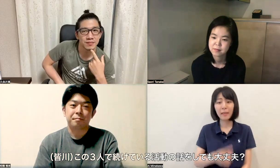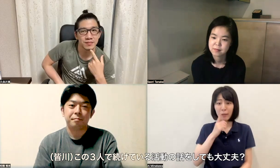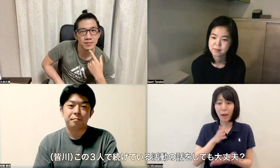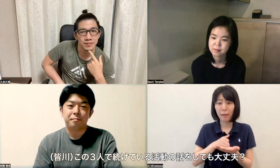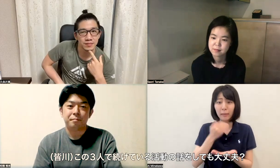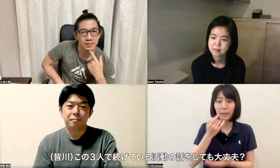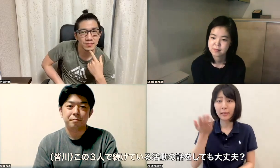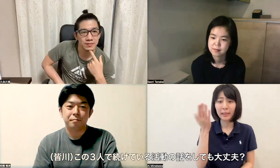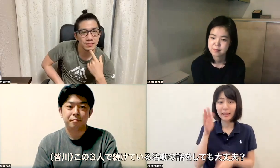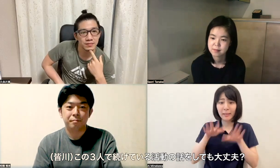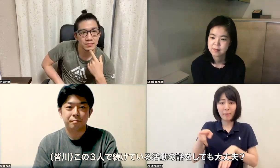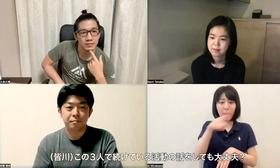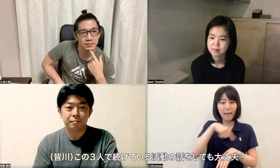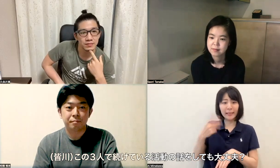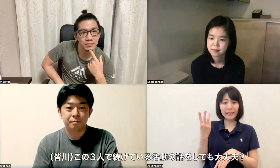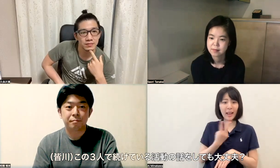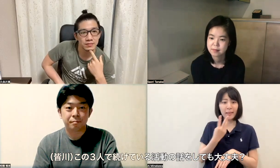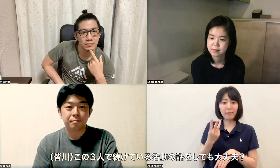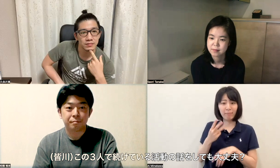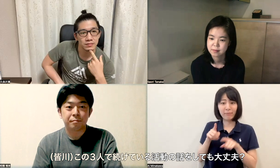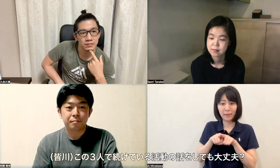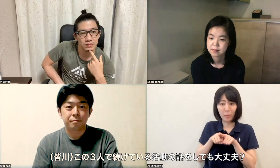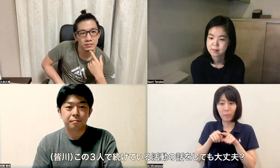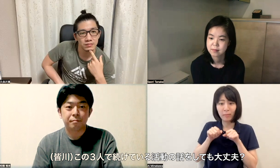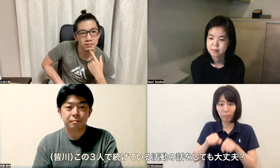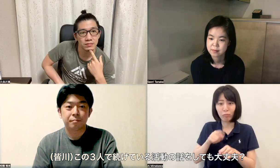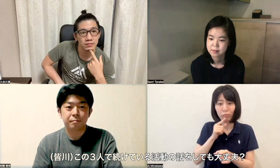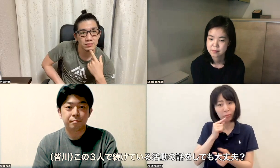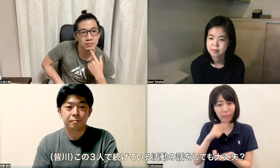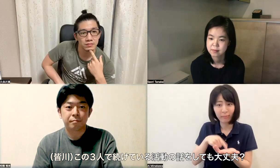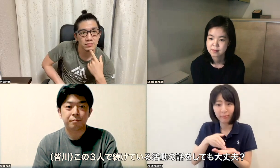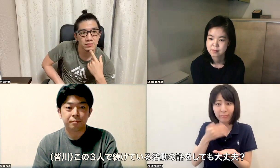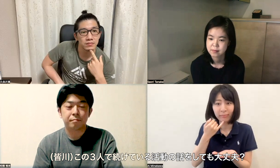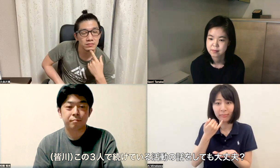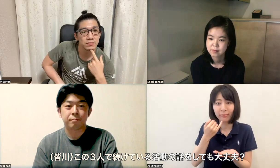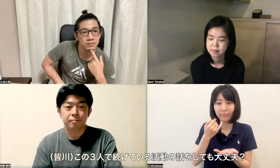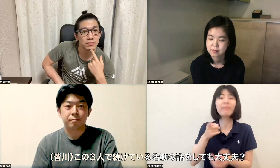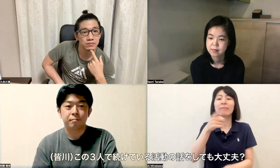(AM) Is it okay if I talk about the activity by three of us?